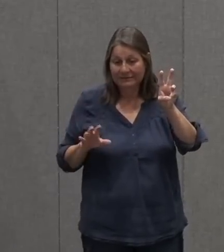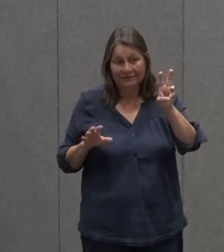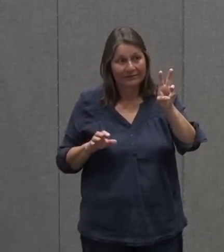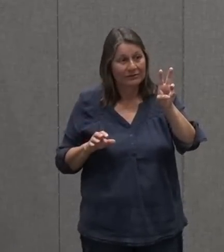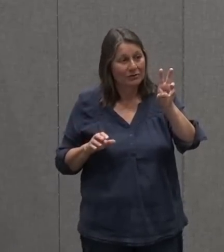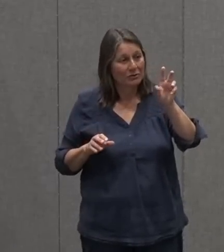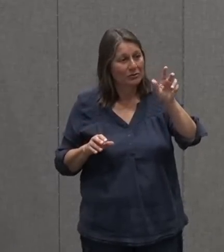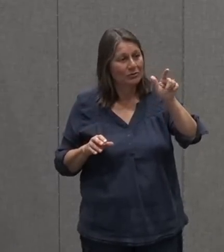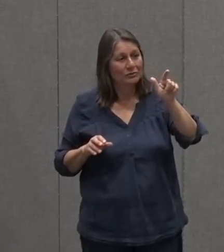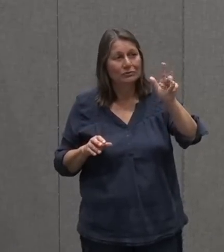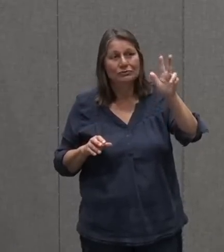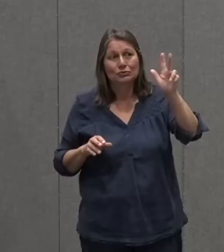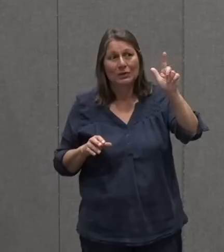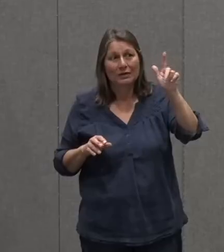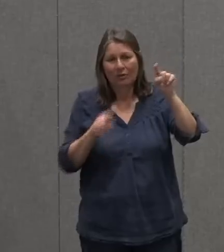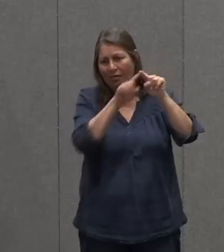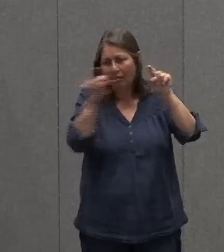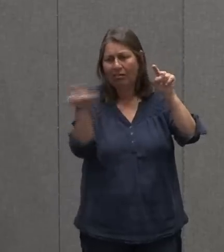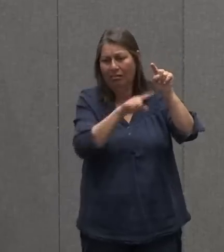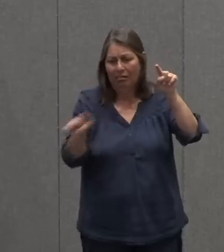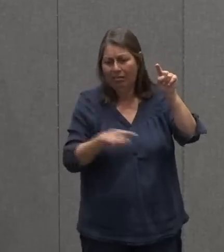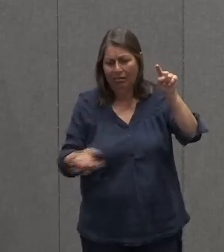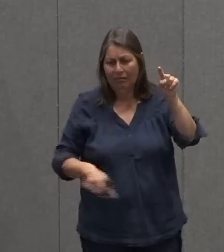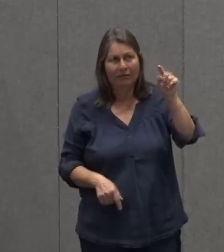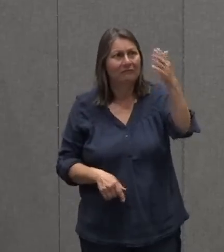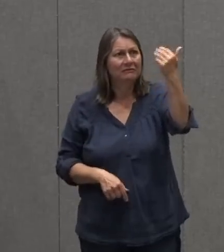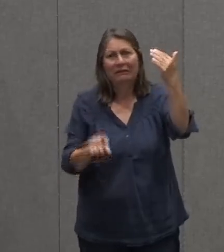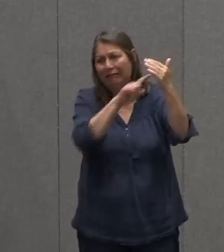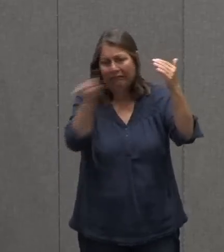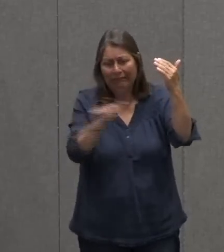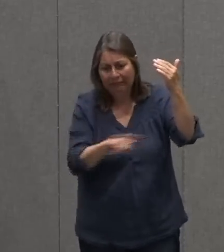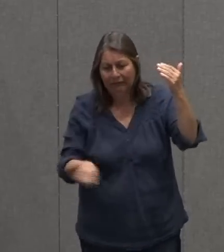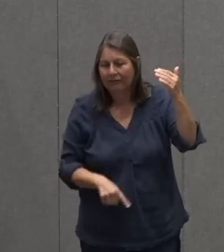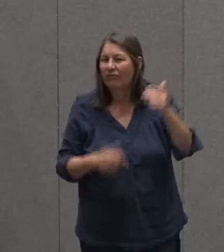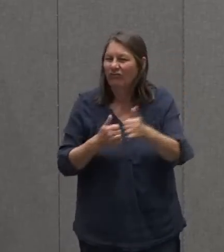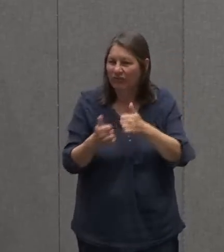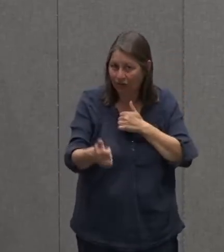if we were in our teen numbers and 15 and in our 20s